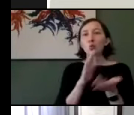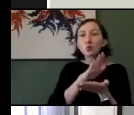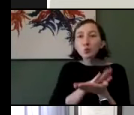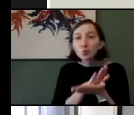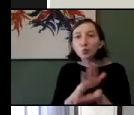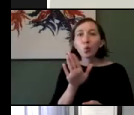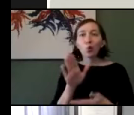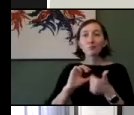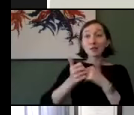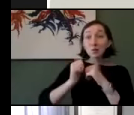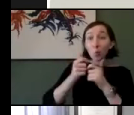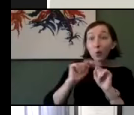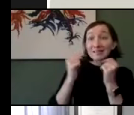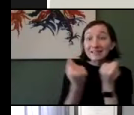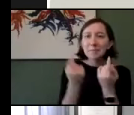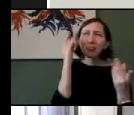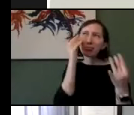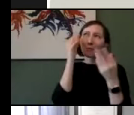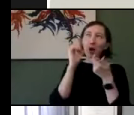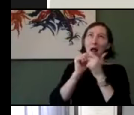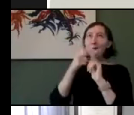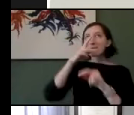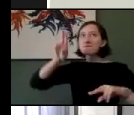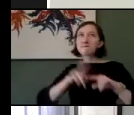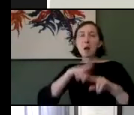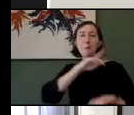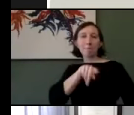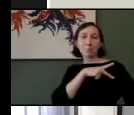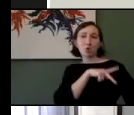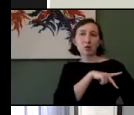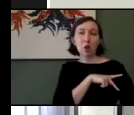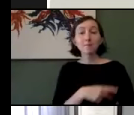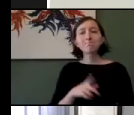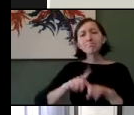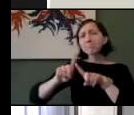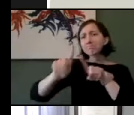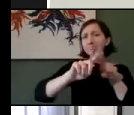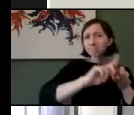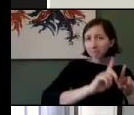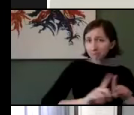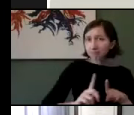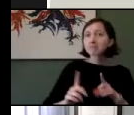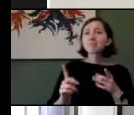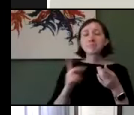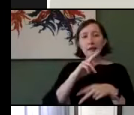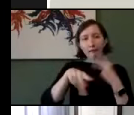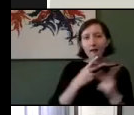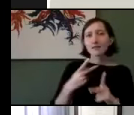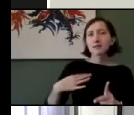So think about making it fun and personal. Numerous versions of cloth masks have been introduced this year.